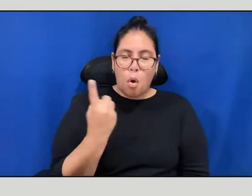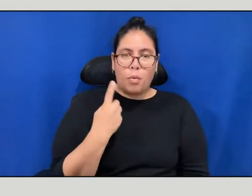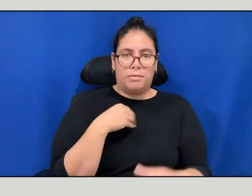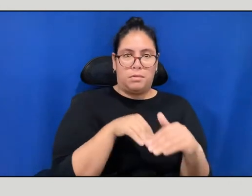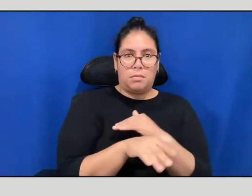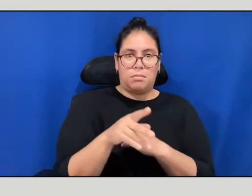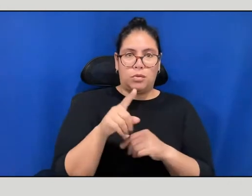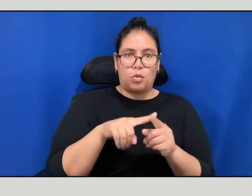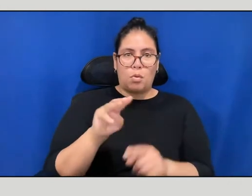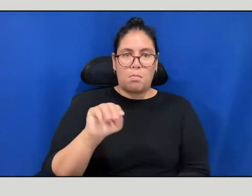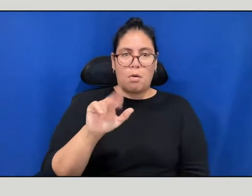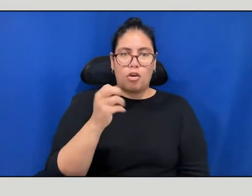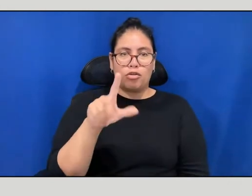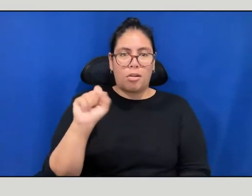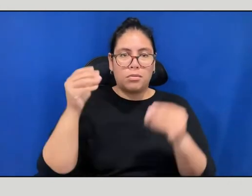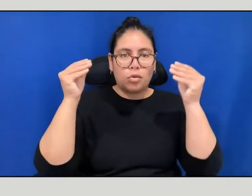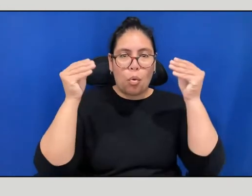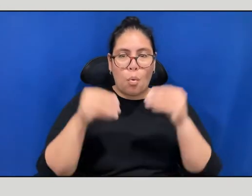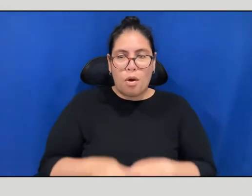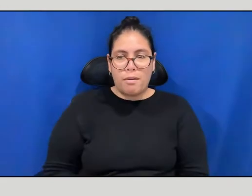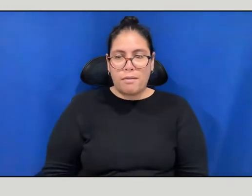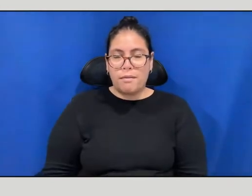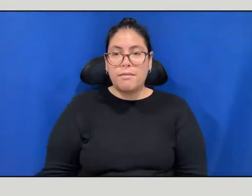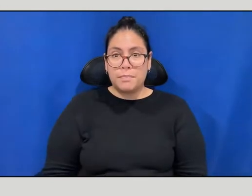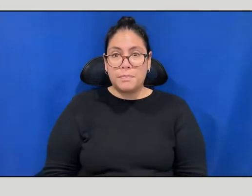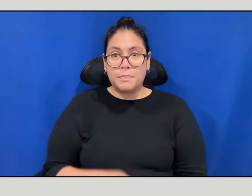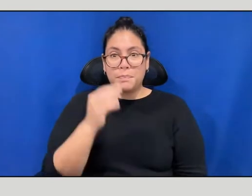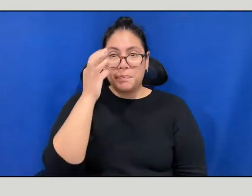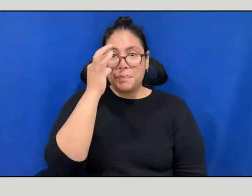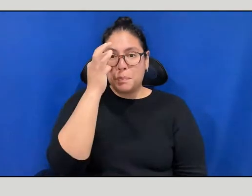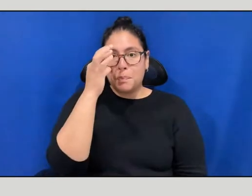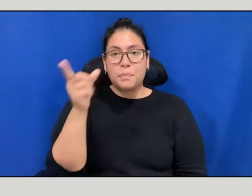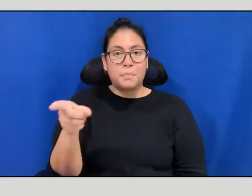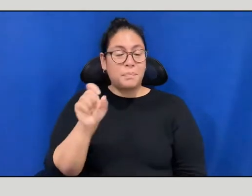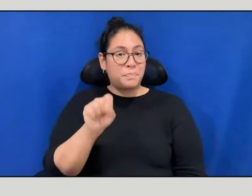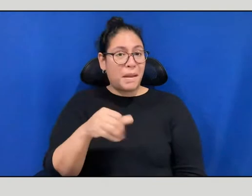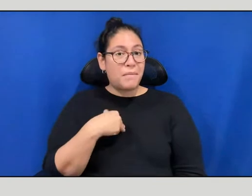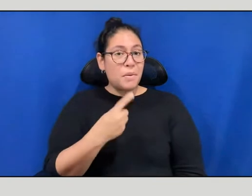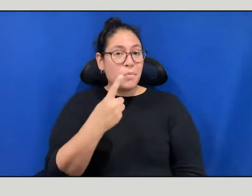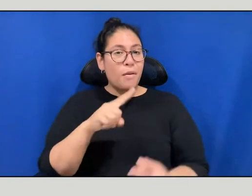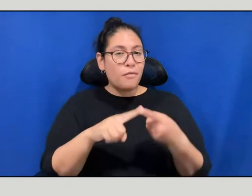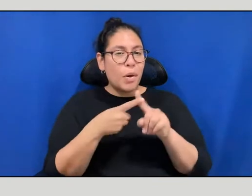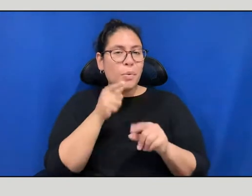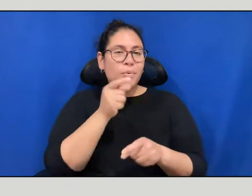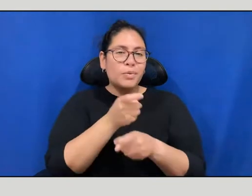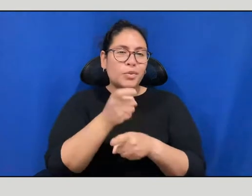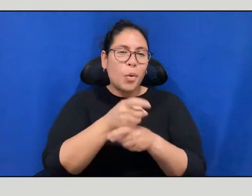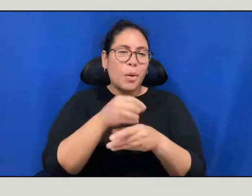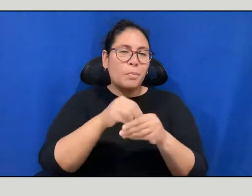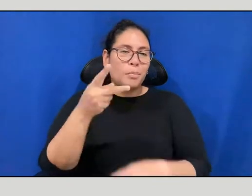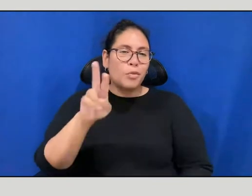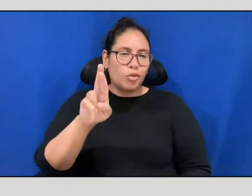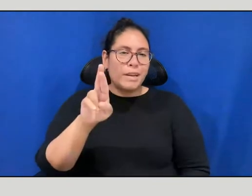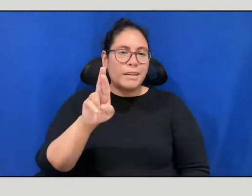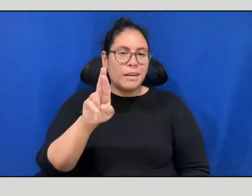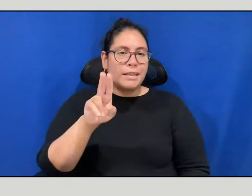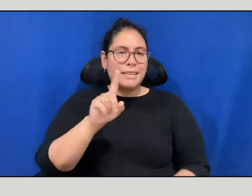I love that. I have a friend who jokes that in Puerto Rico, all these chains that in the US are no longer popular are very popular.